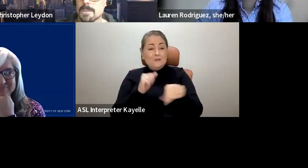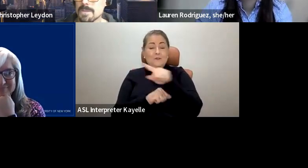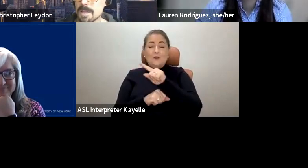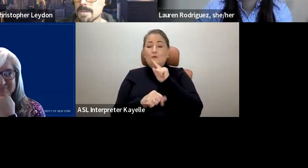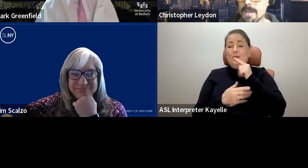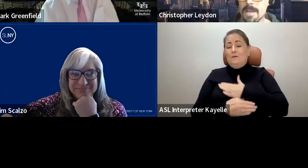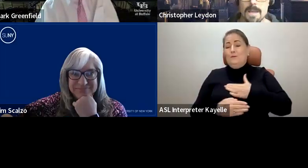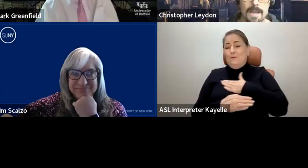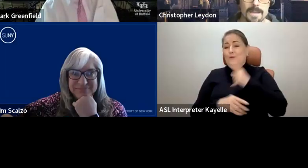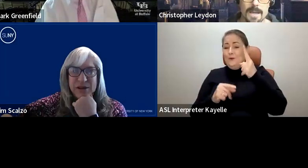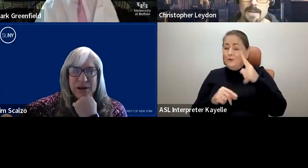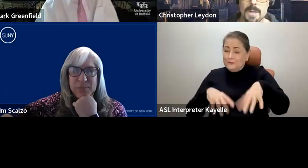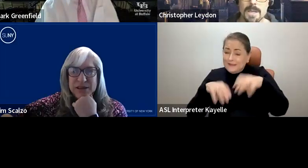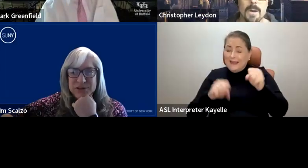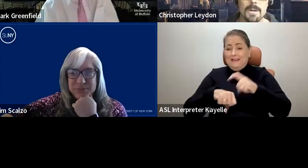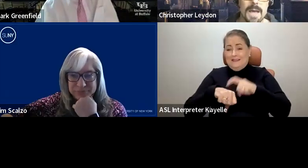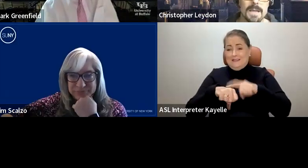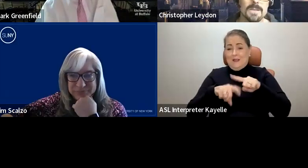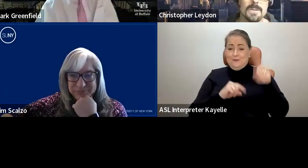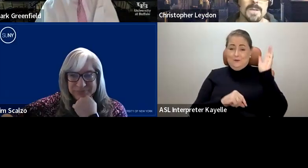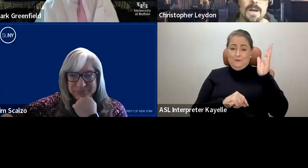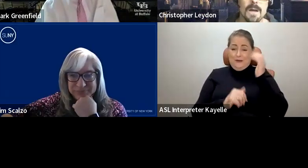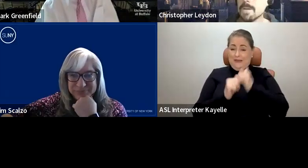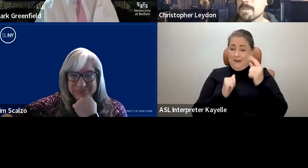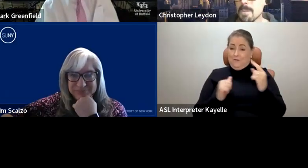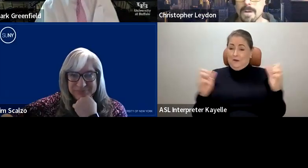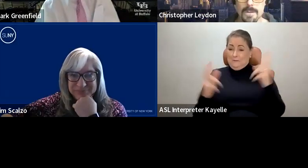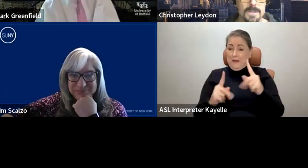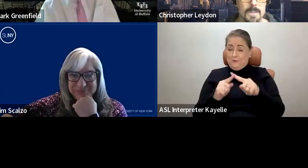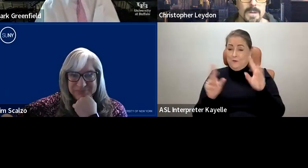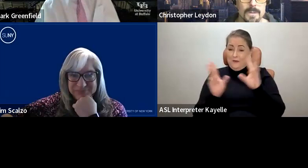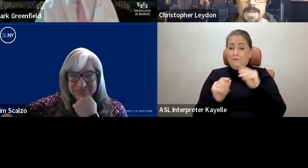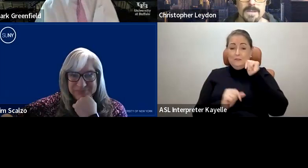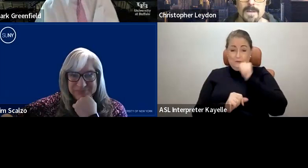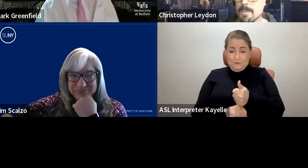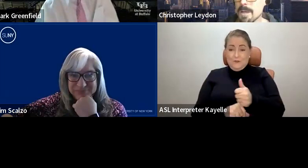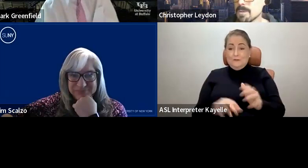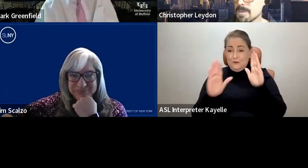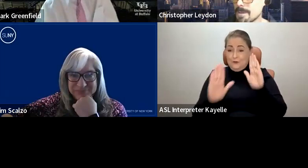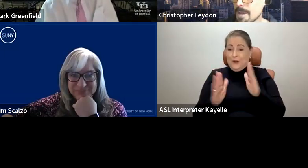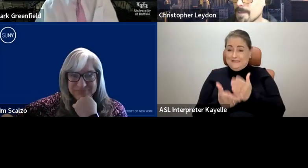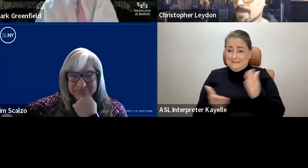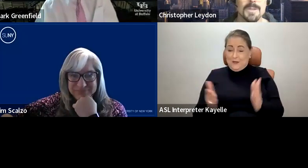to present and everybody come on back to the conference tomorrow. There's some great stuff coming up, which I don't have time to